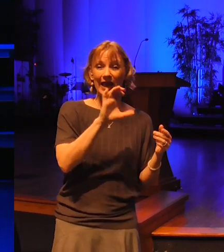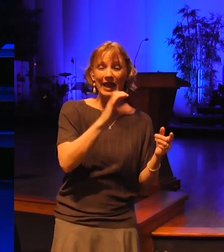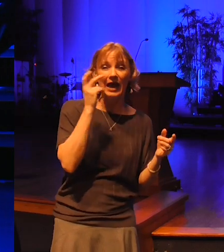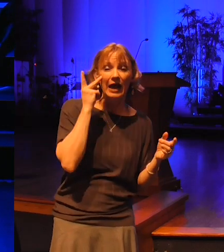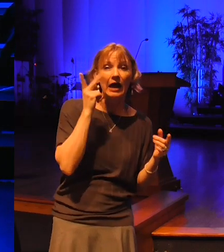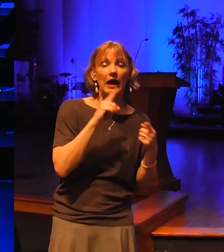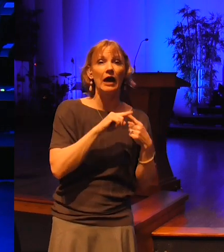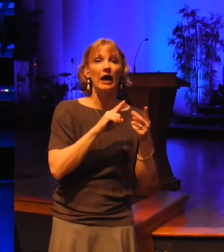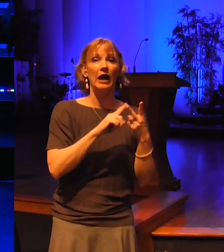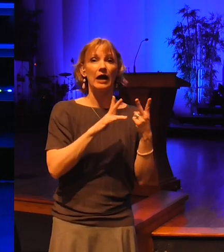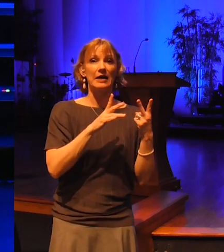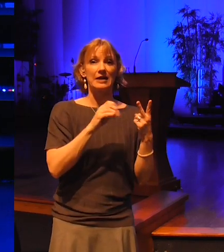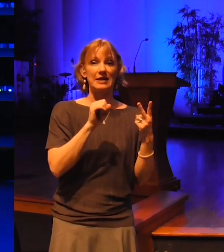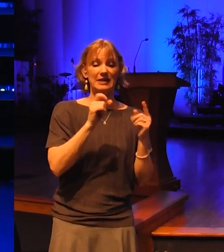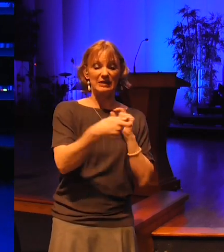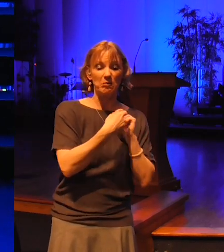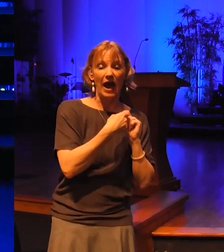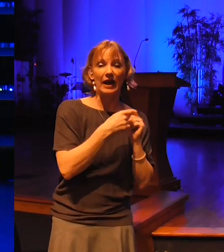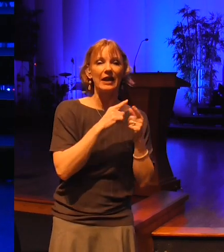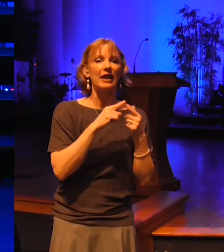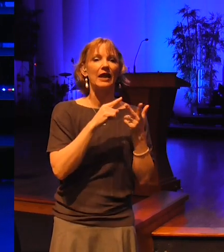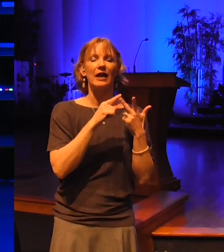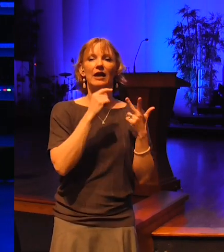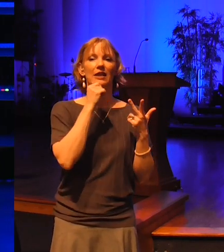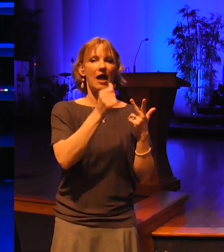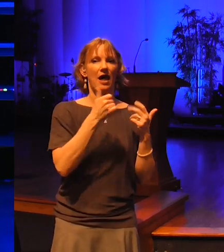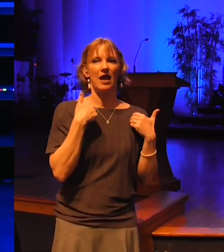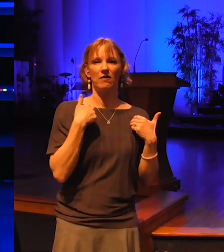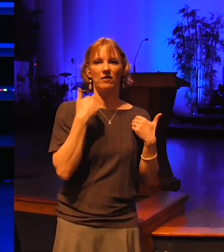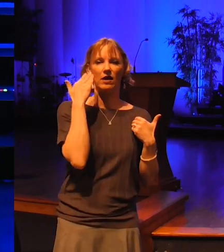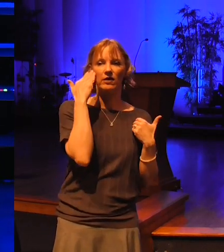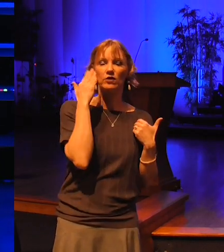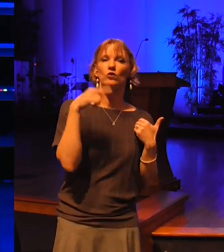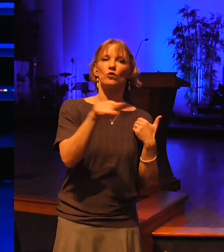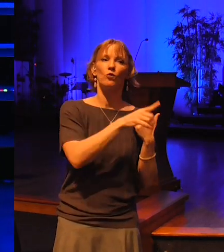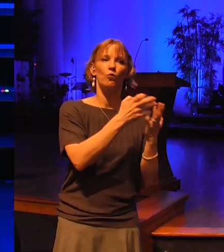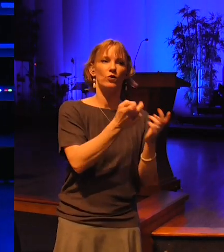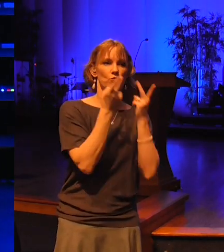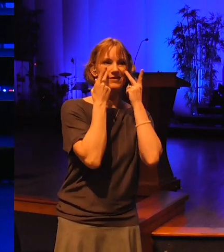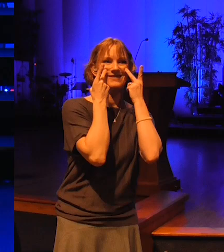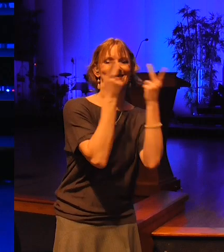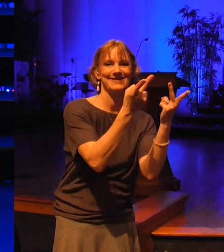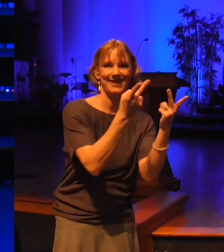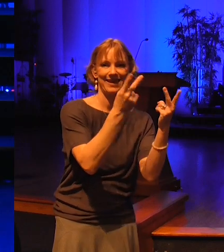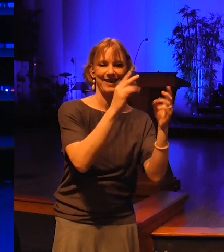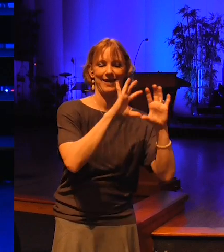to not bringing forth that consciousness that you want to see in the world and all around